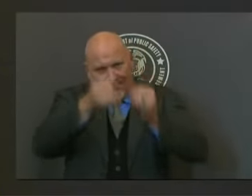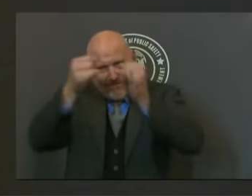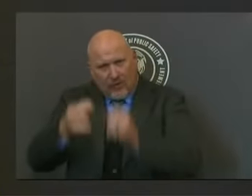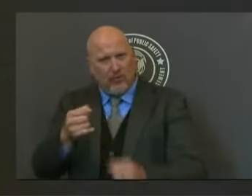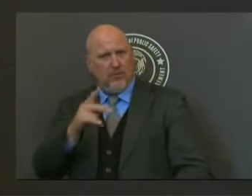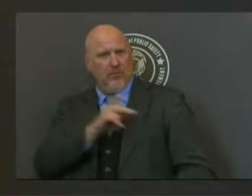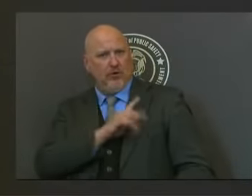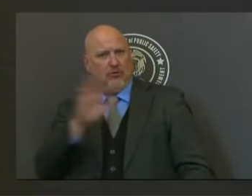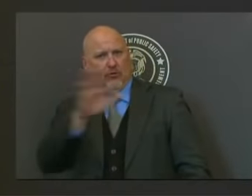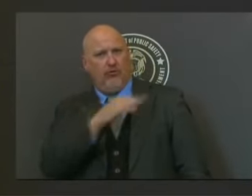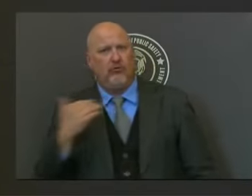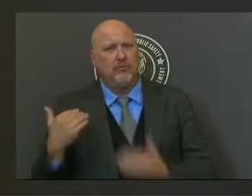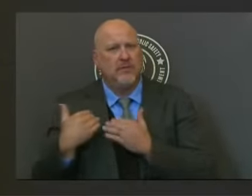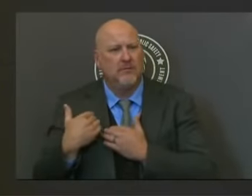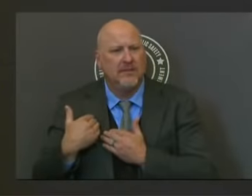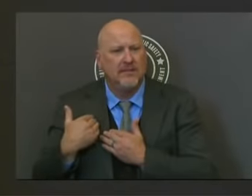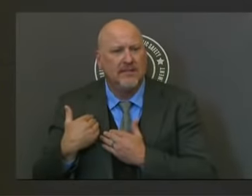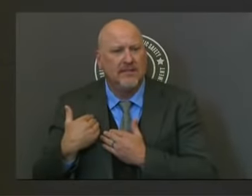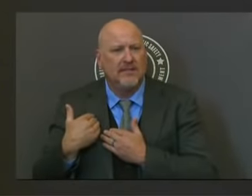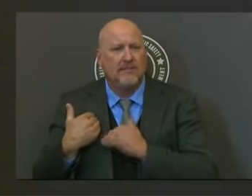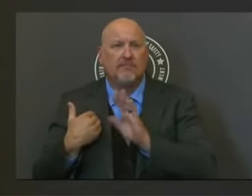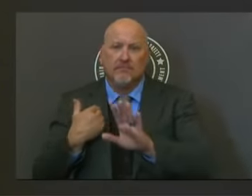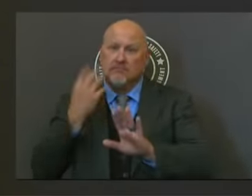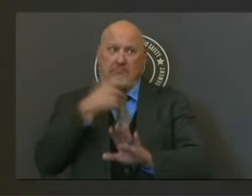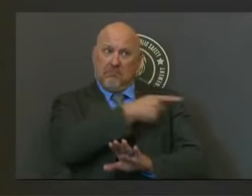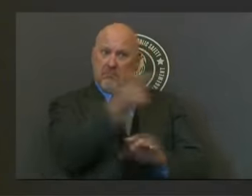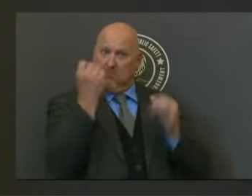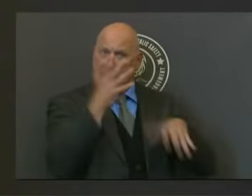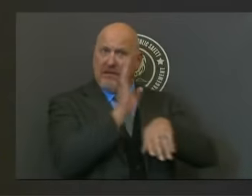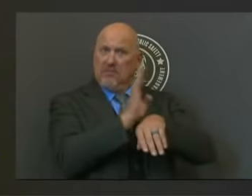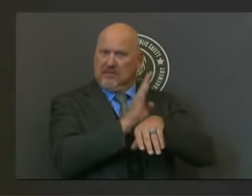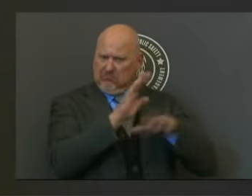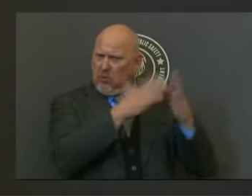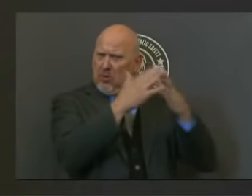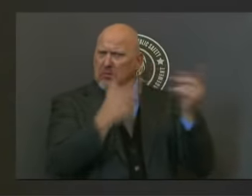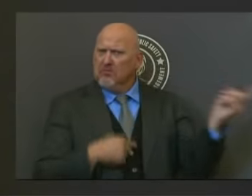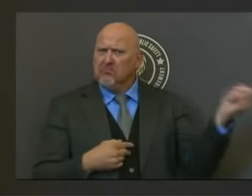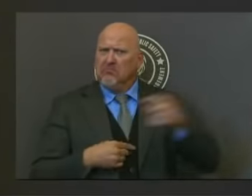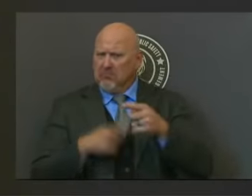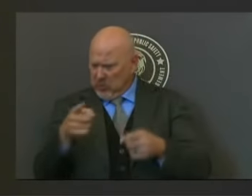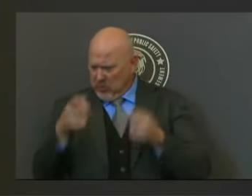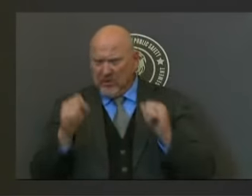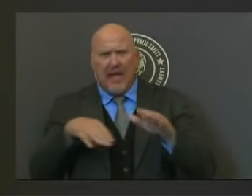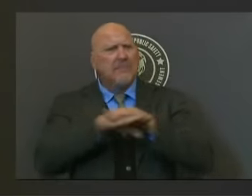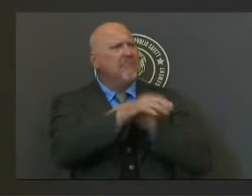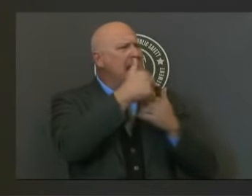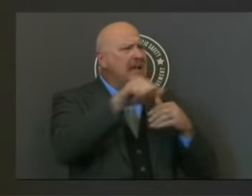life to the fullest but with an